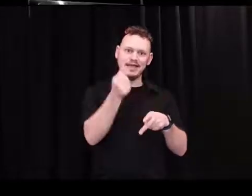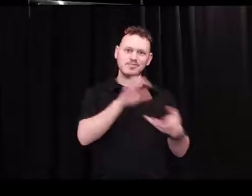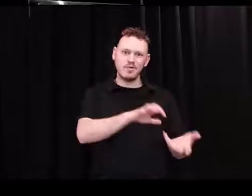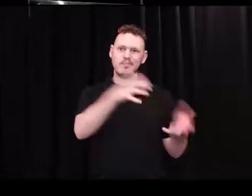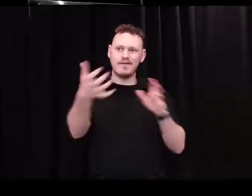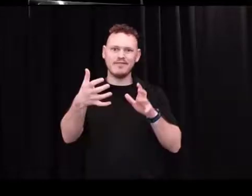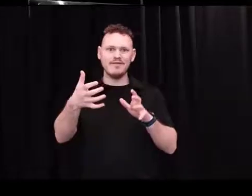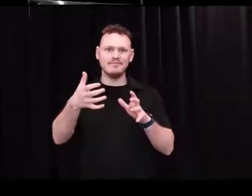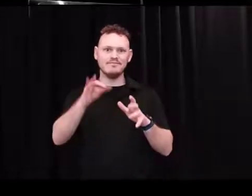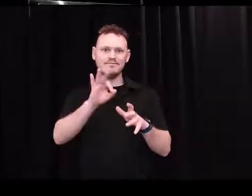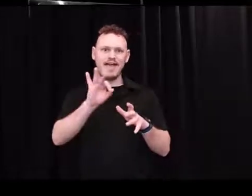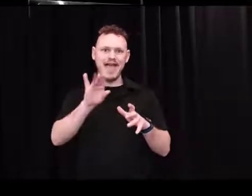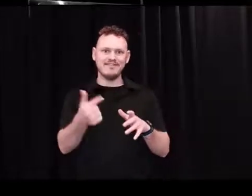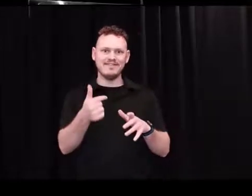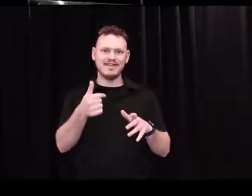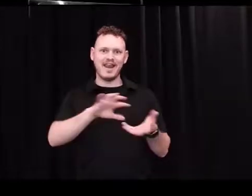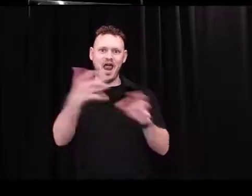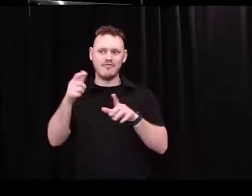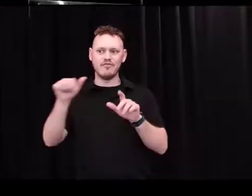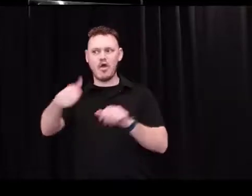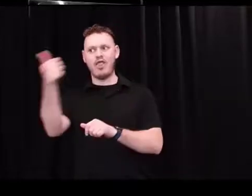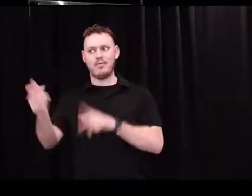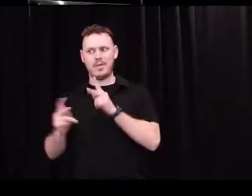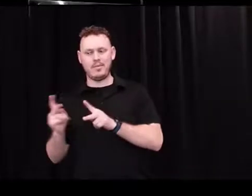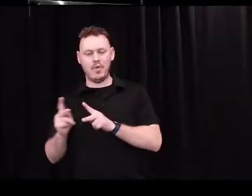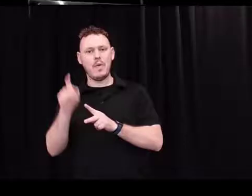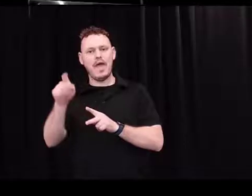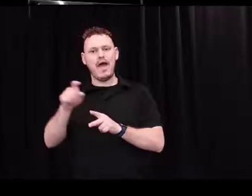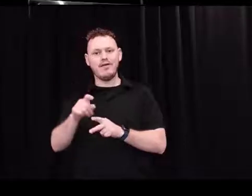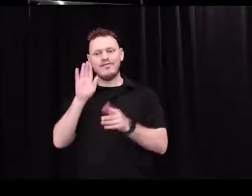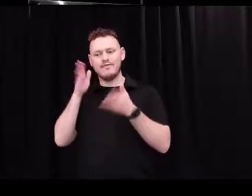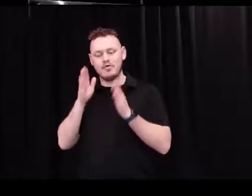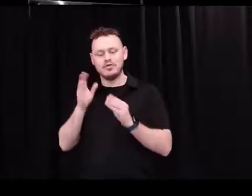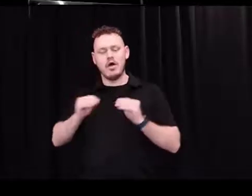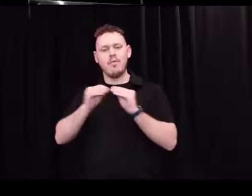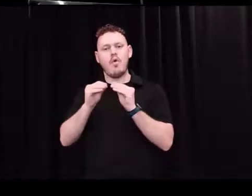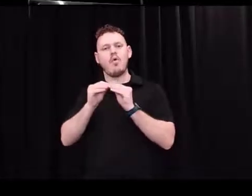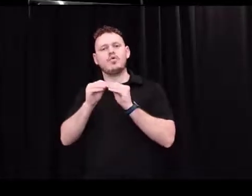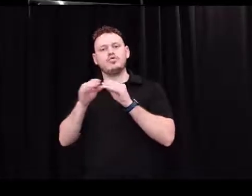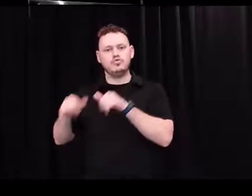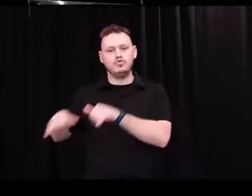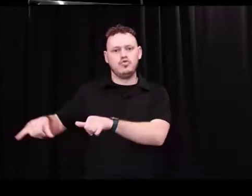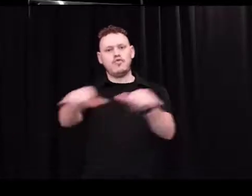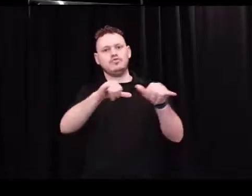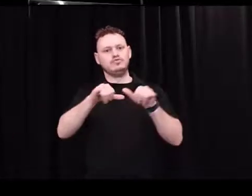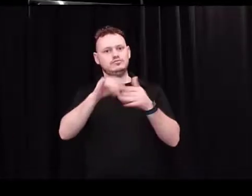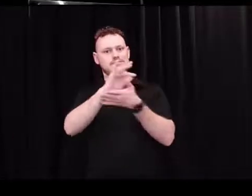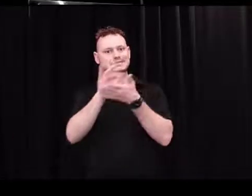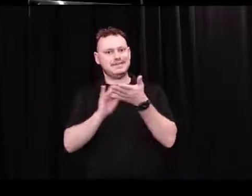other people. So we do have to focus on a much more universally designed experience than than